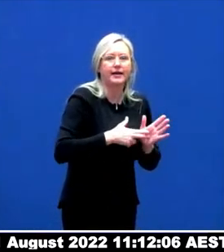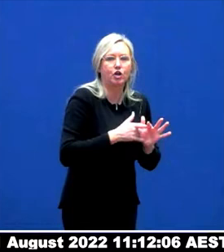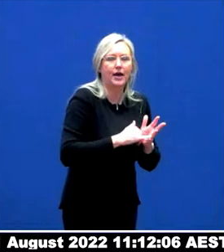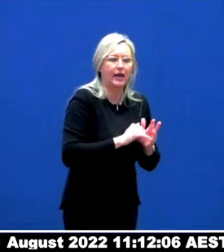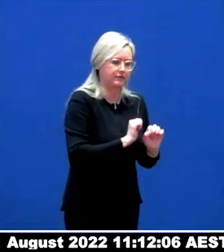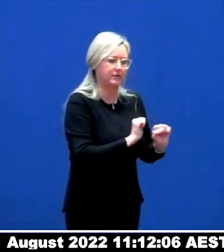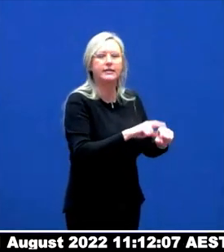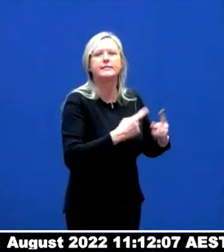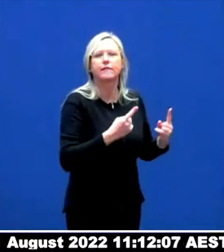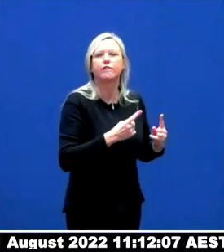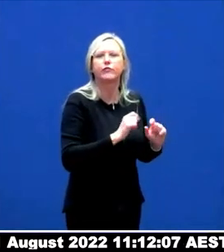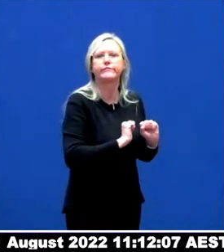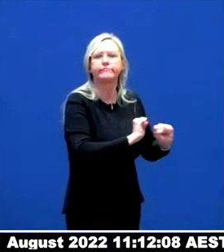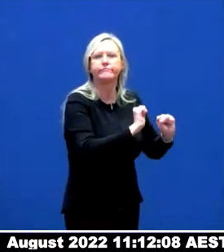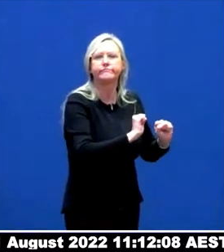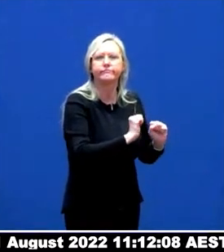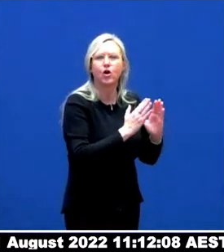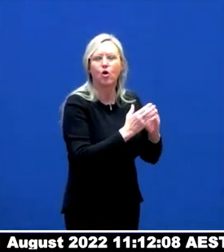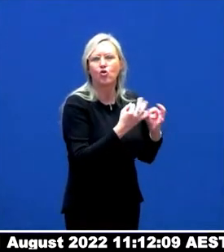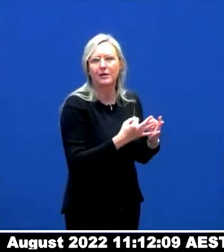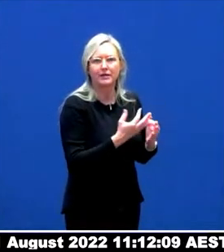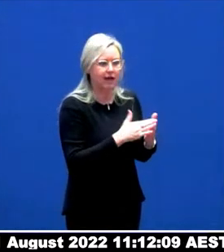particular challenges around accessing suitable accommodation.